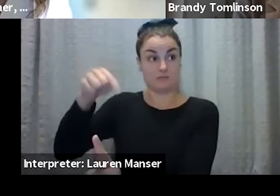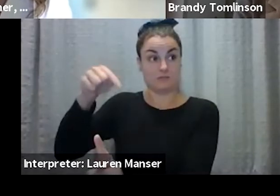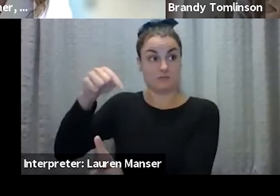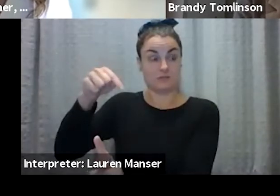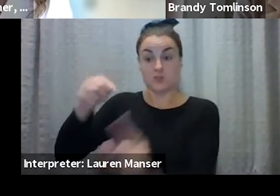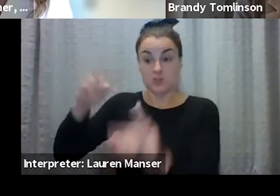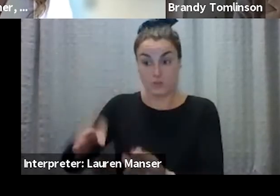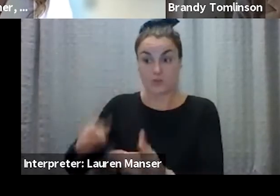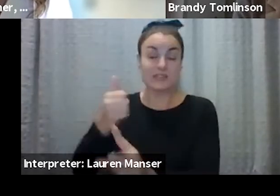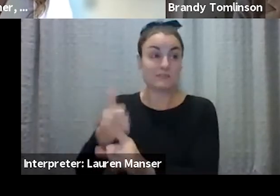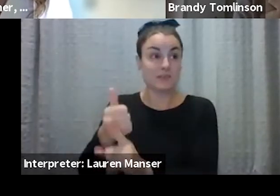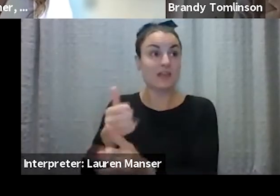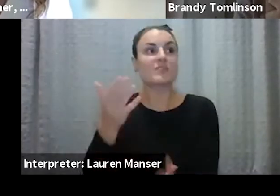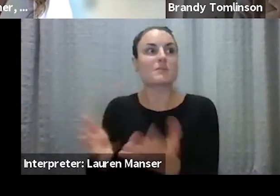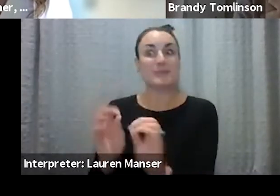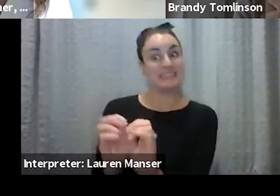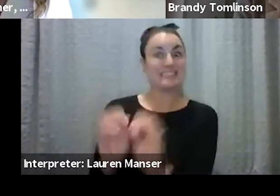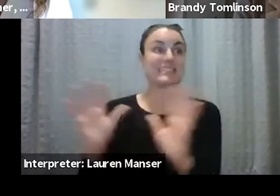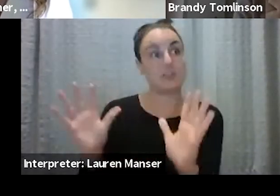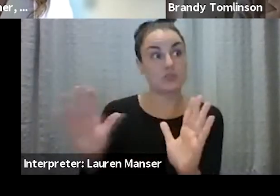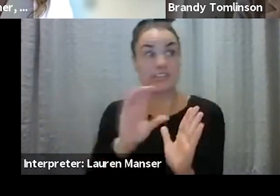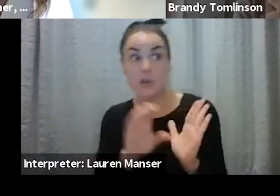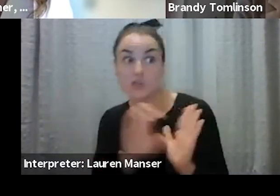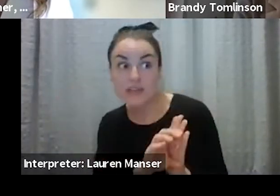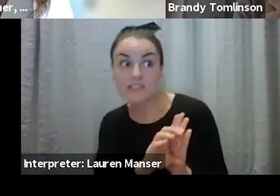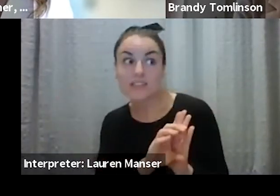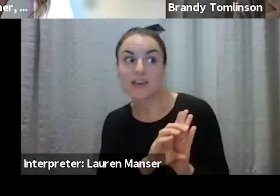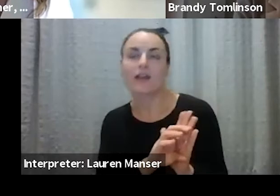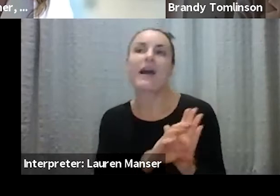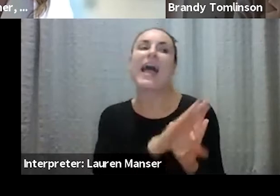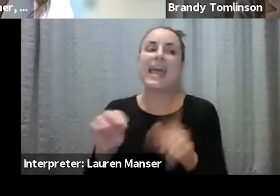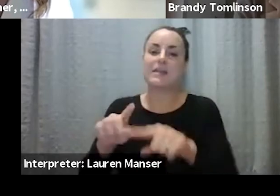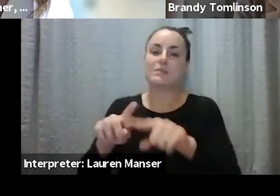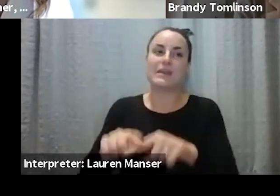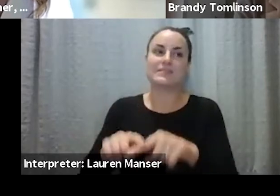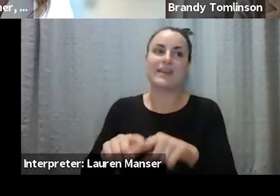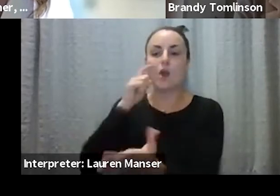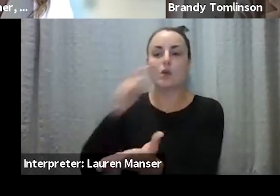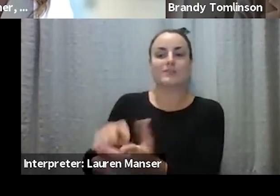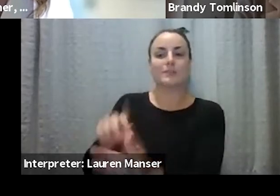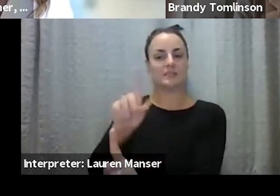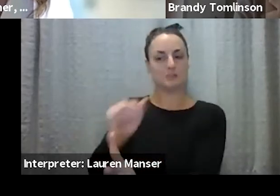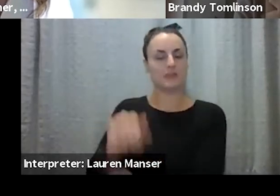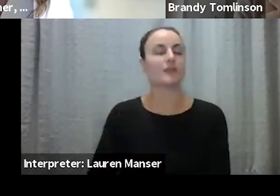such as based on somebody's disability. So we heard Professor Yanos noted that in his research,